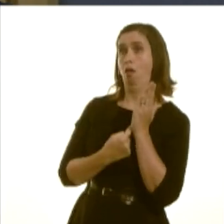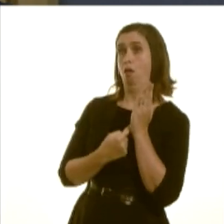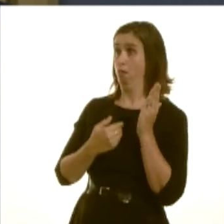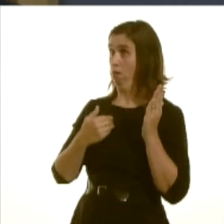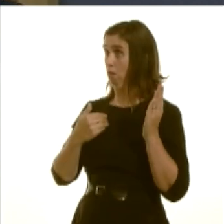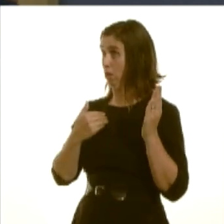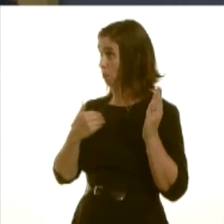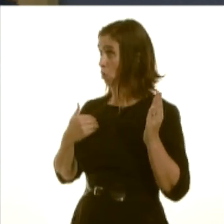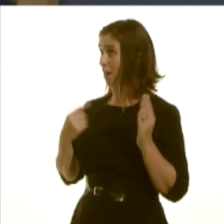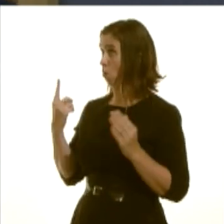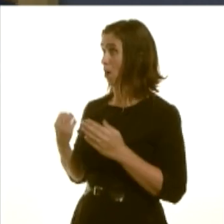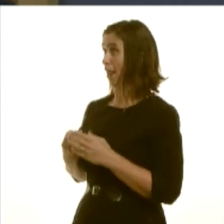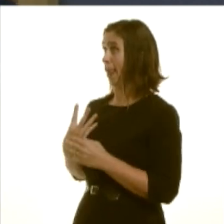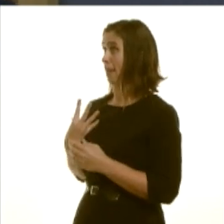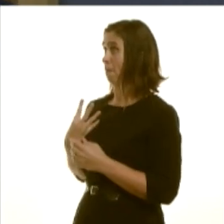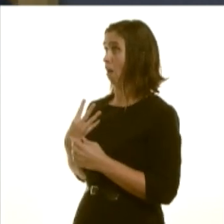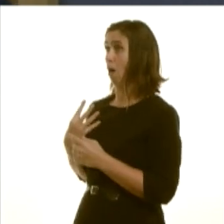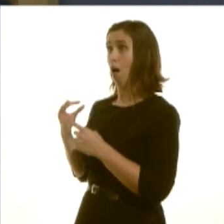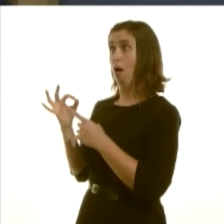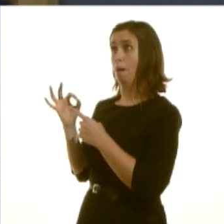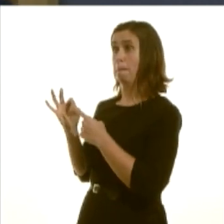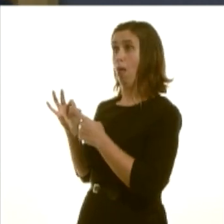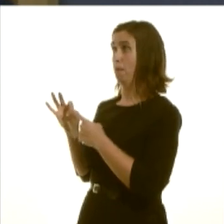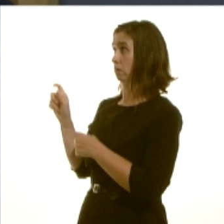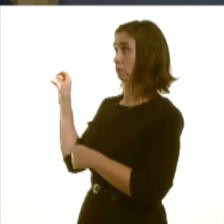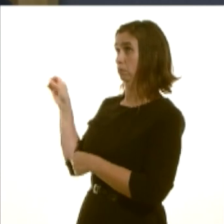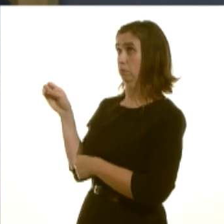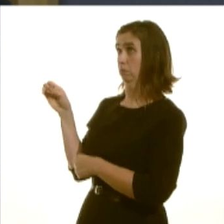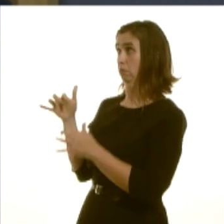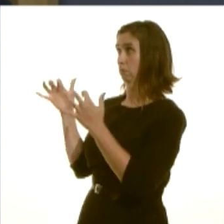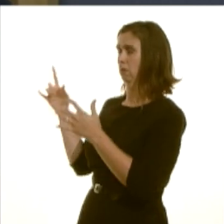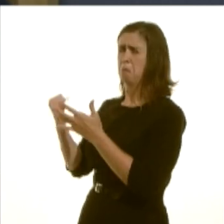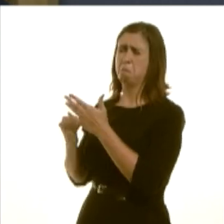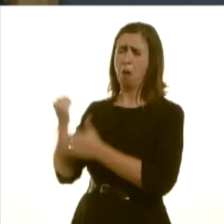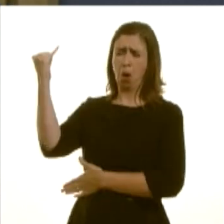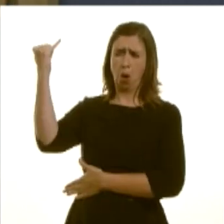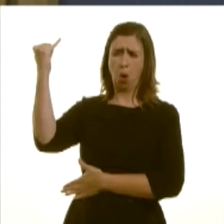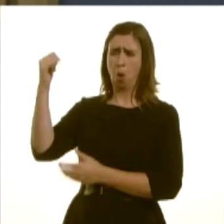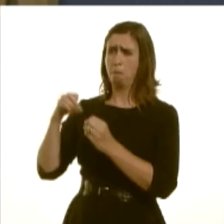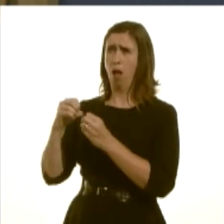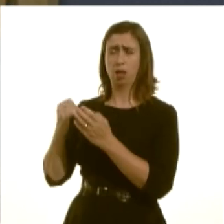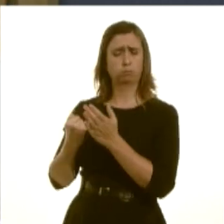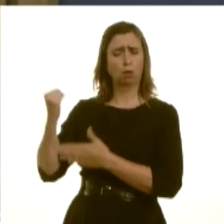candidate has condemned this vow in the strongest possible terms. Will the First Minister condemn